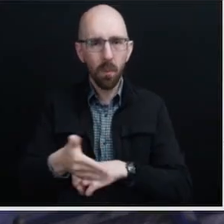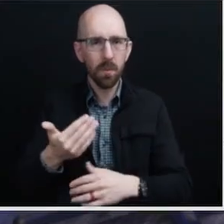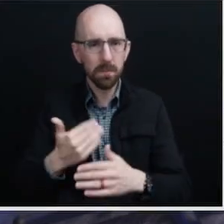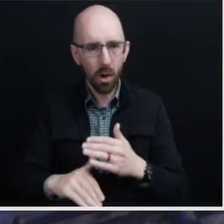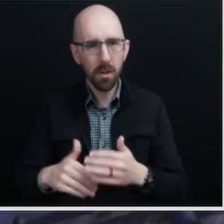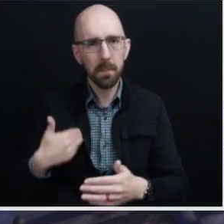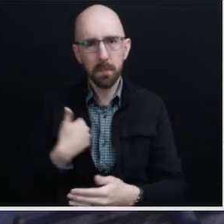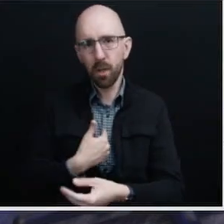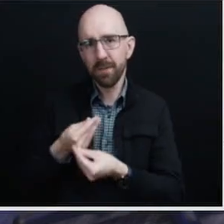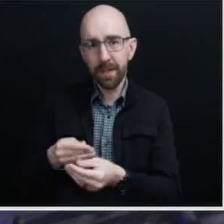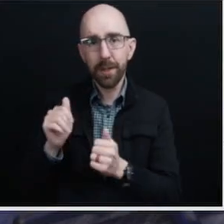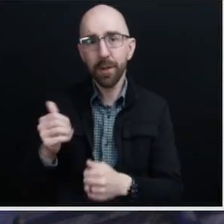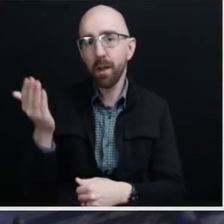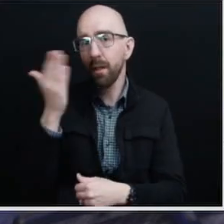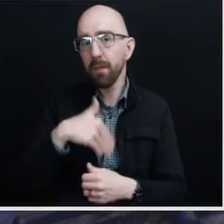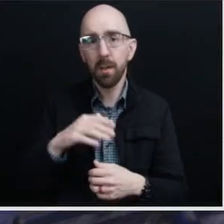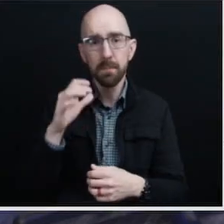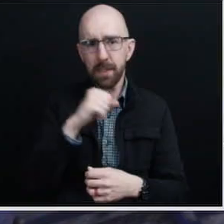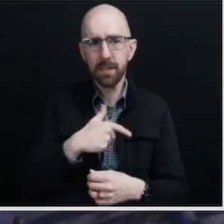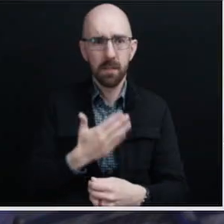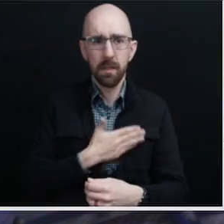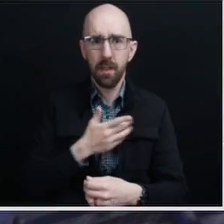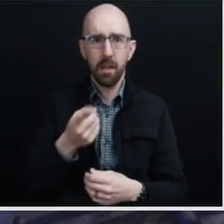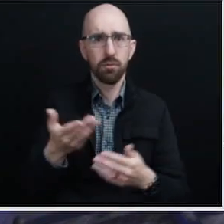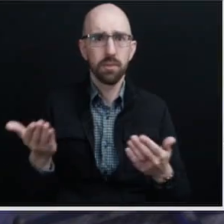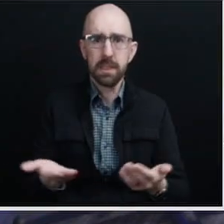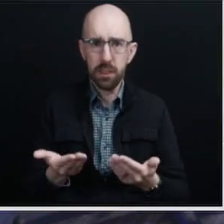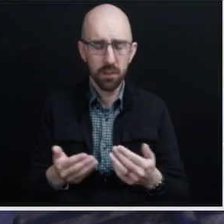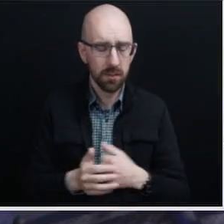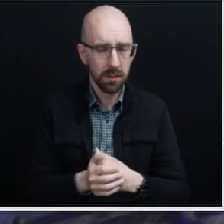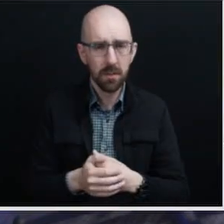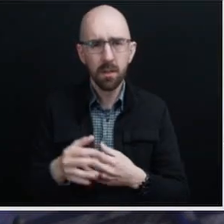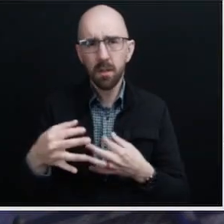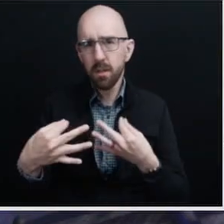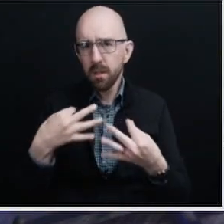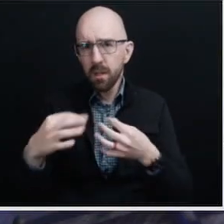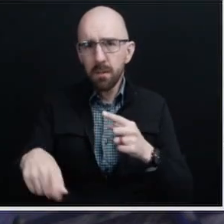something so easily. I'm just so glad you're here. So tell me about the treatment path. What when you